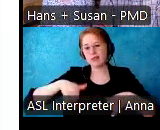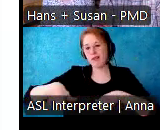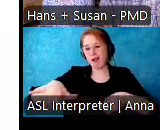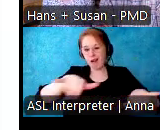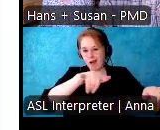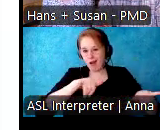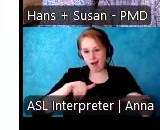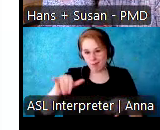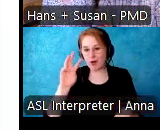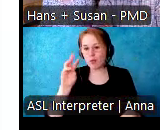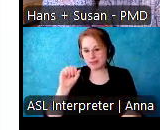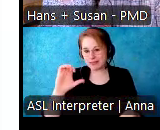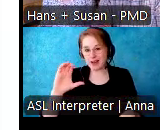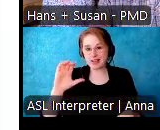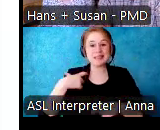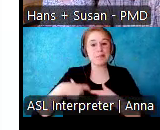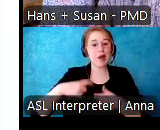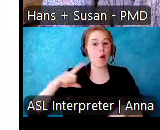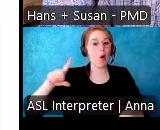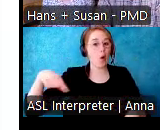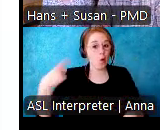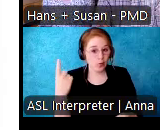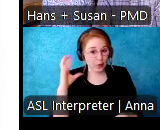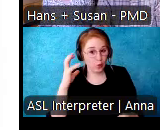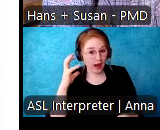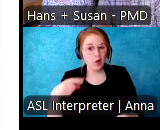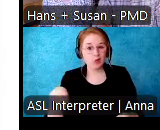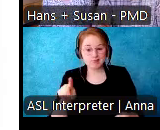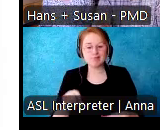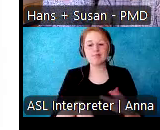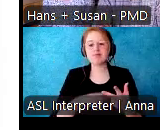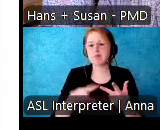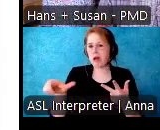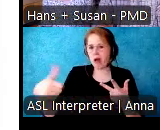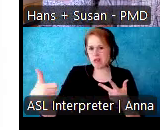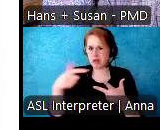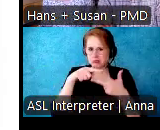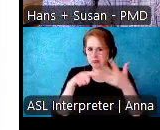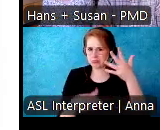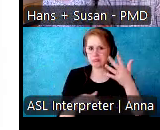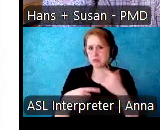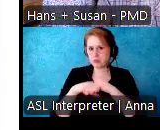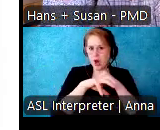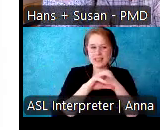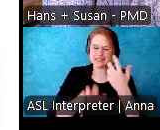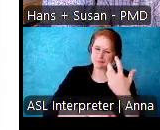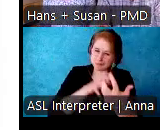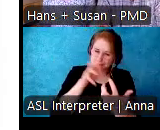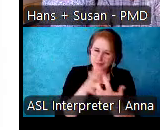to have Spanish-only radio stations and other areas on how we market to Spanish-speaking populations.